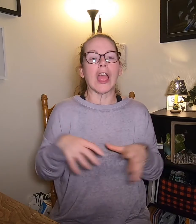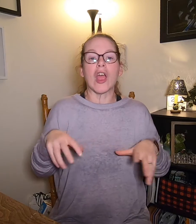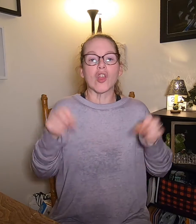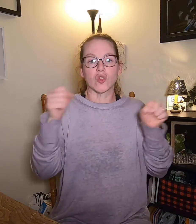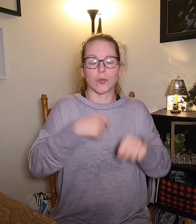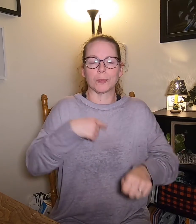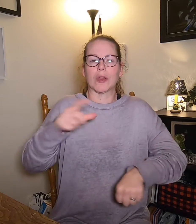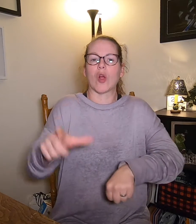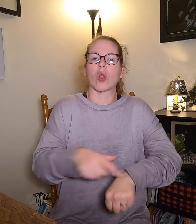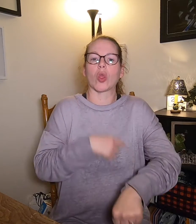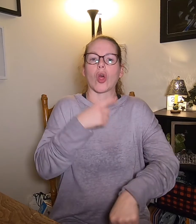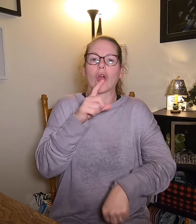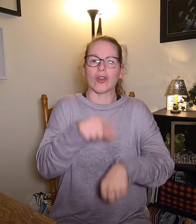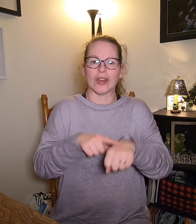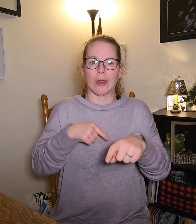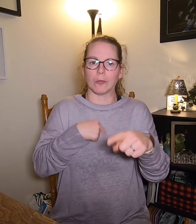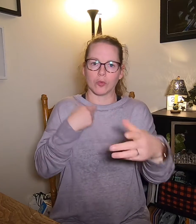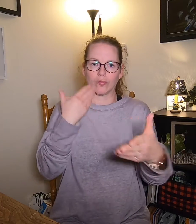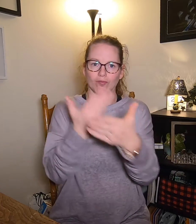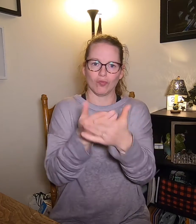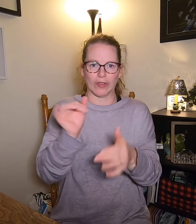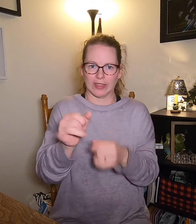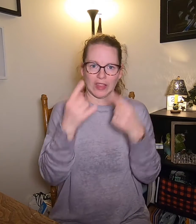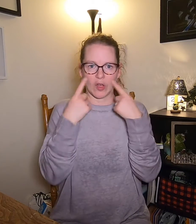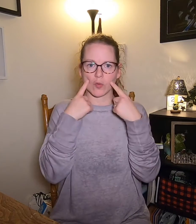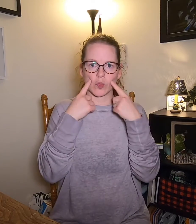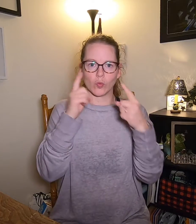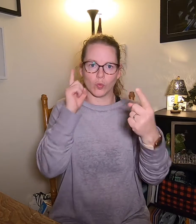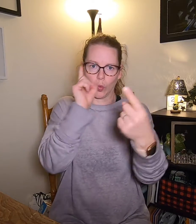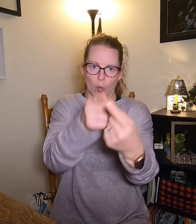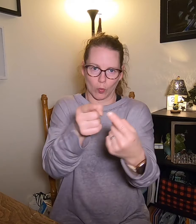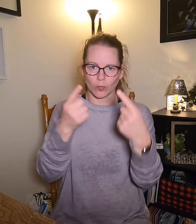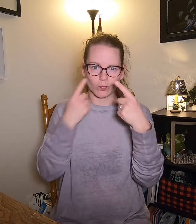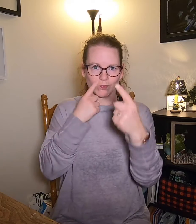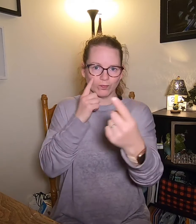It took me a long time to reach that goal